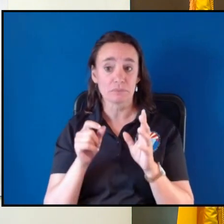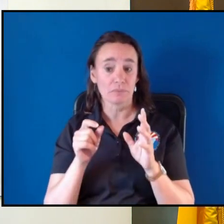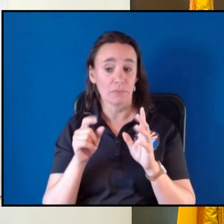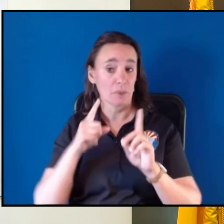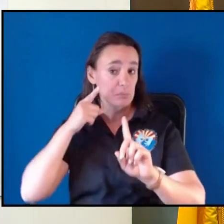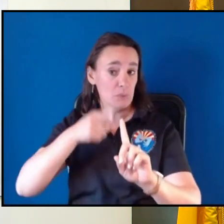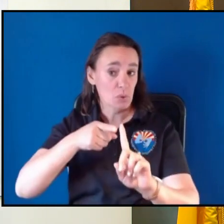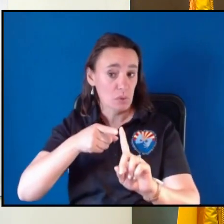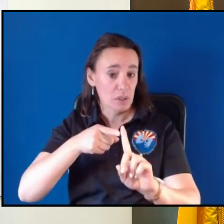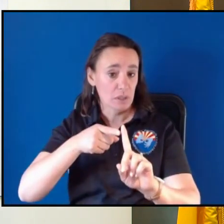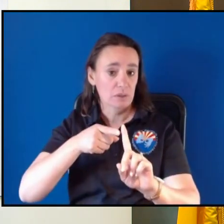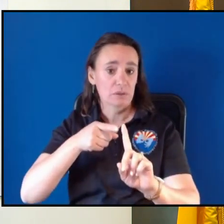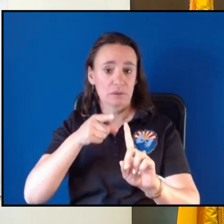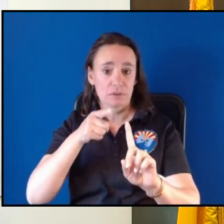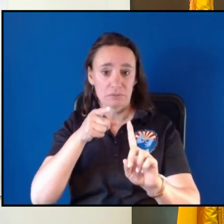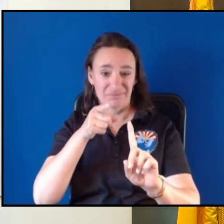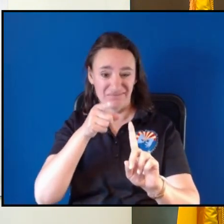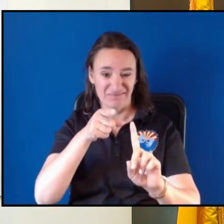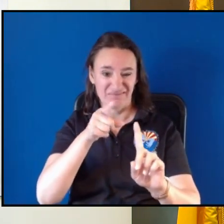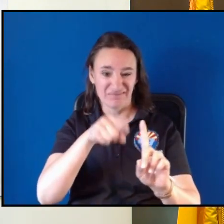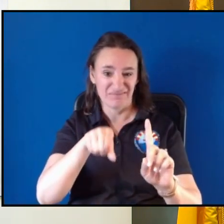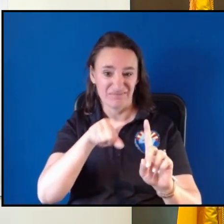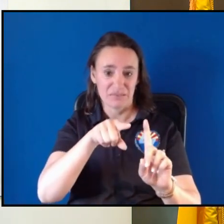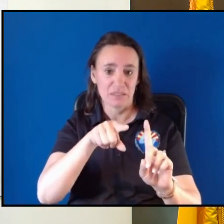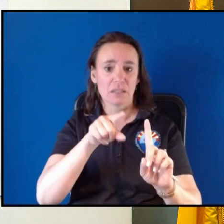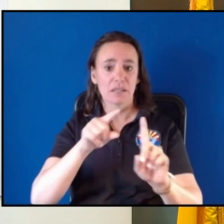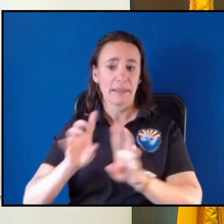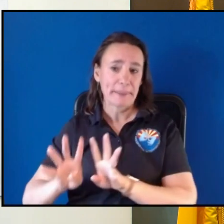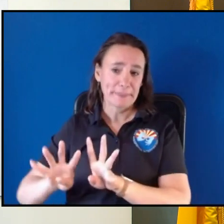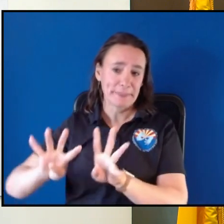is where that moisture comes in and kind of gets stuck.